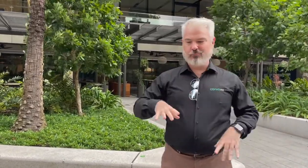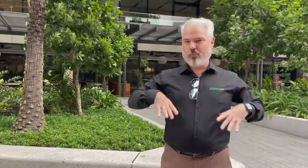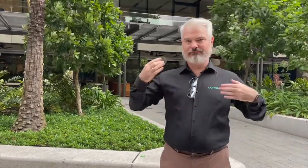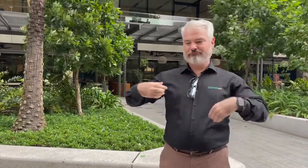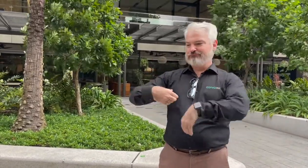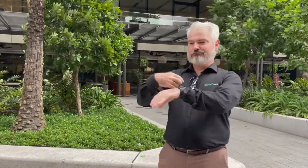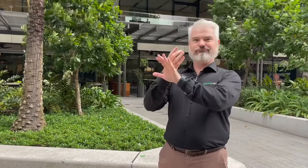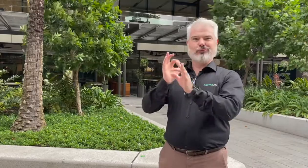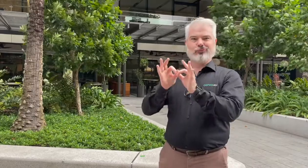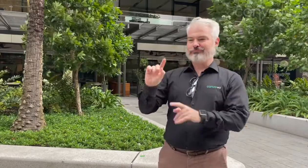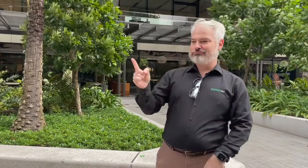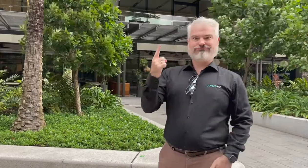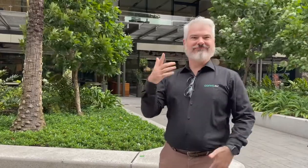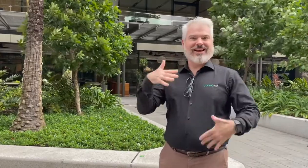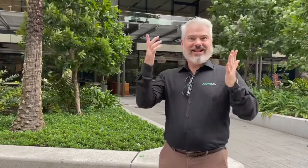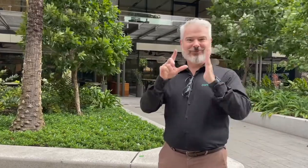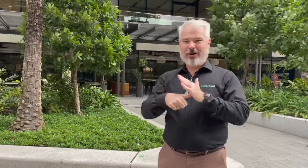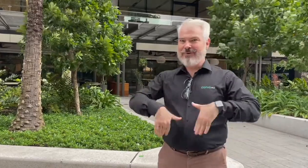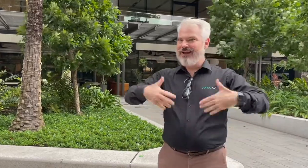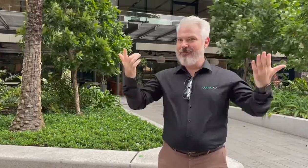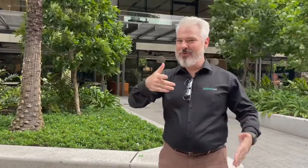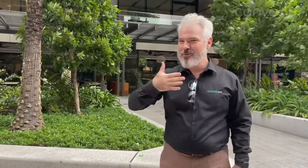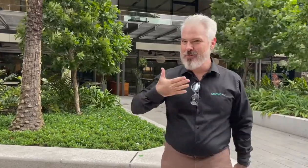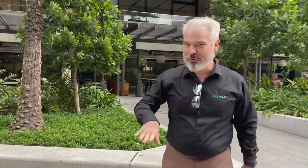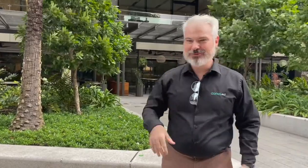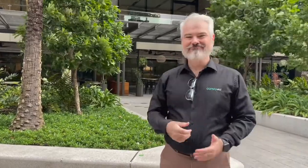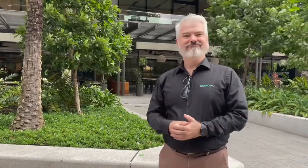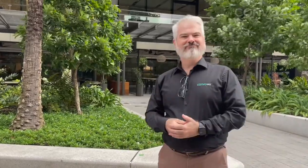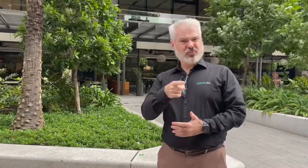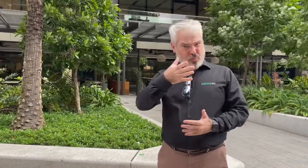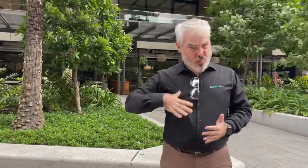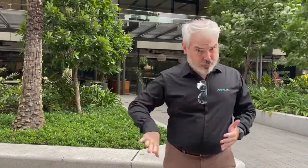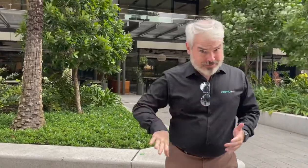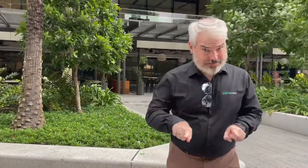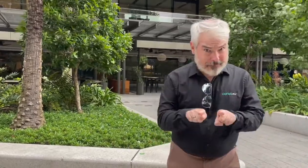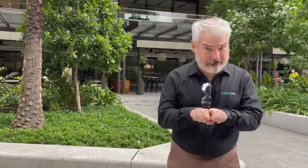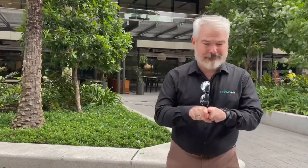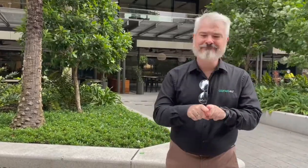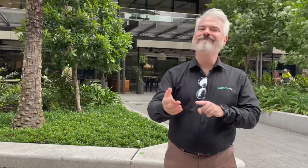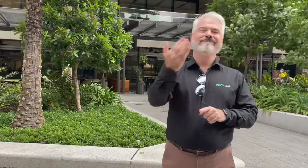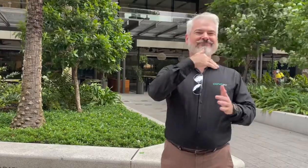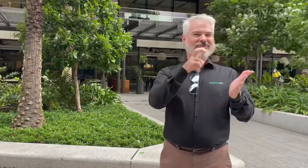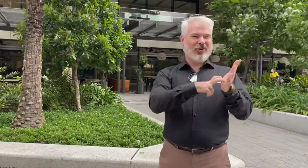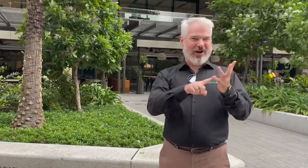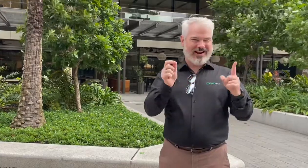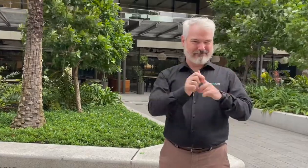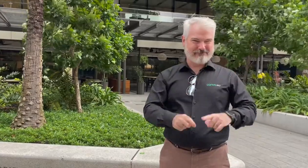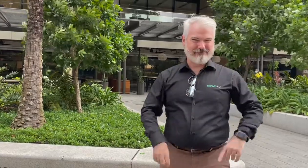You can easily access an interpreter through video anytime, anywhere you want. Do you want that? All you have to do is sign up.